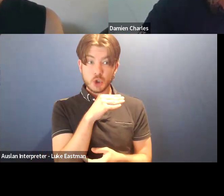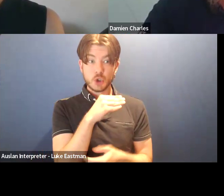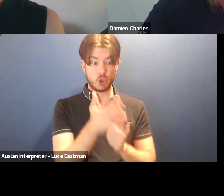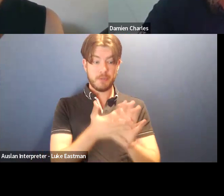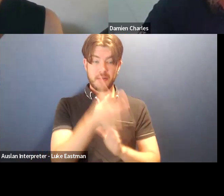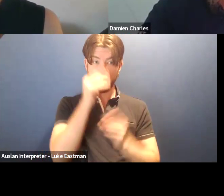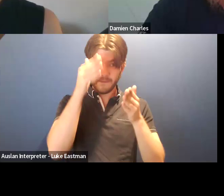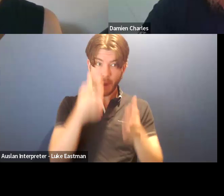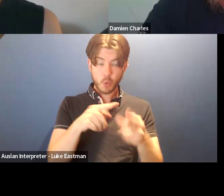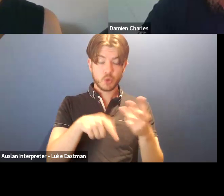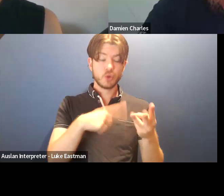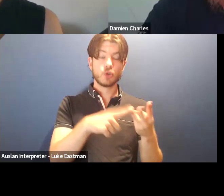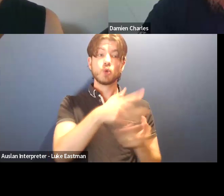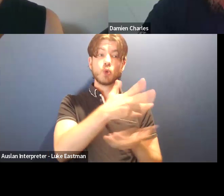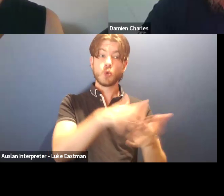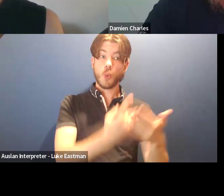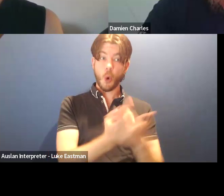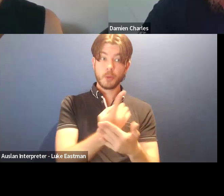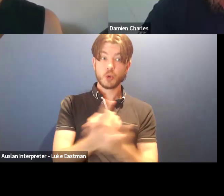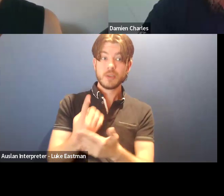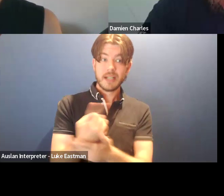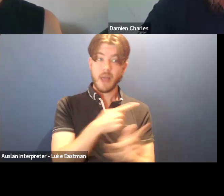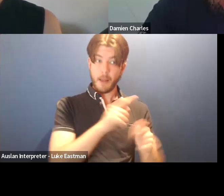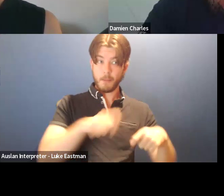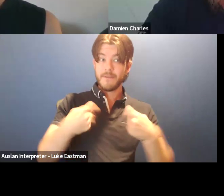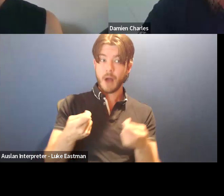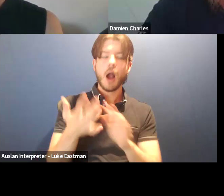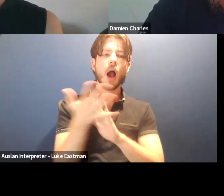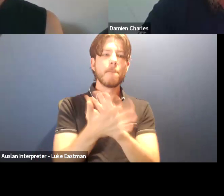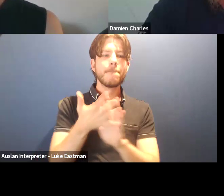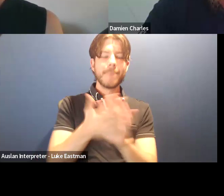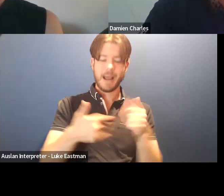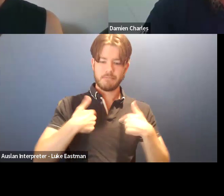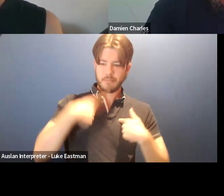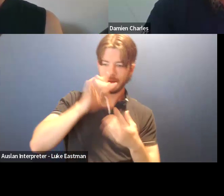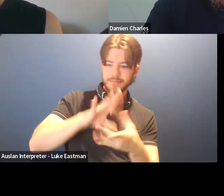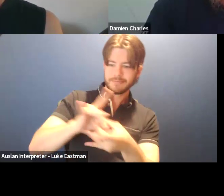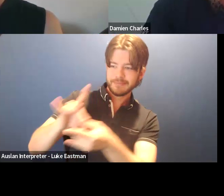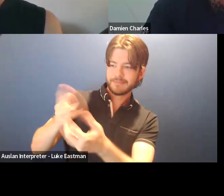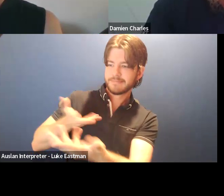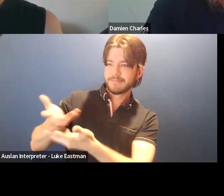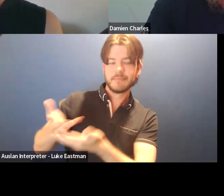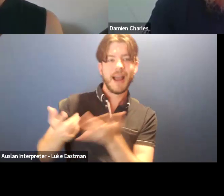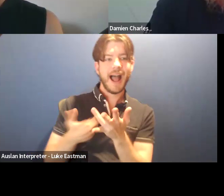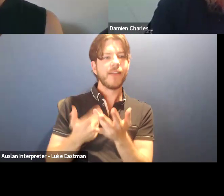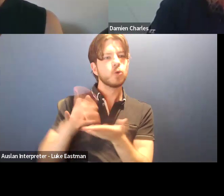social opportunities out of class which helped me connect with students but also